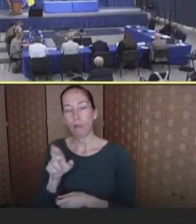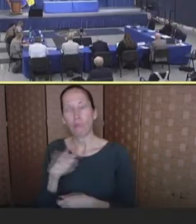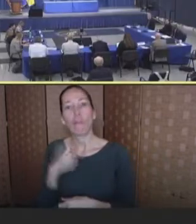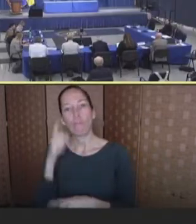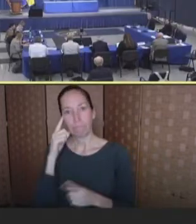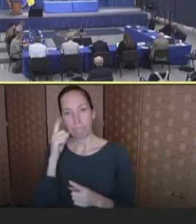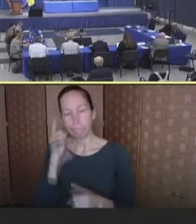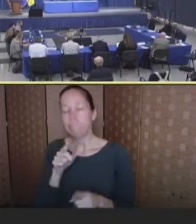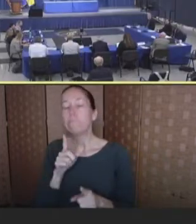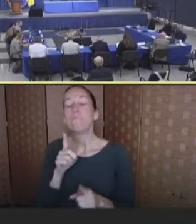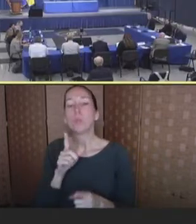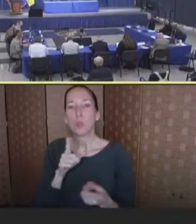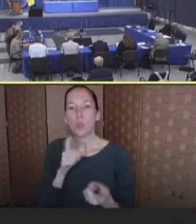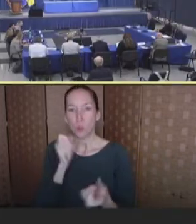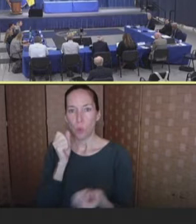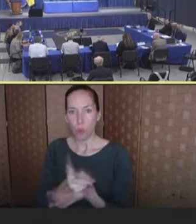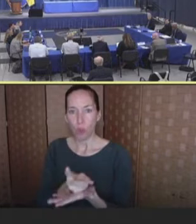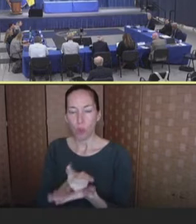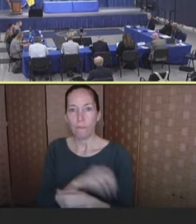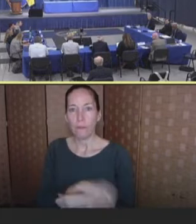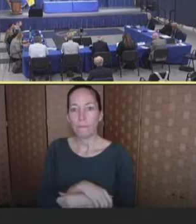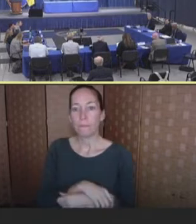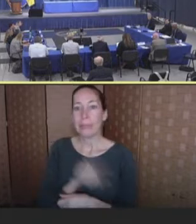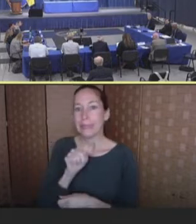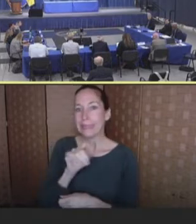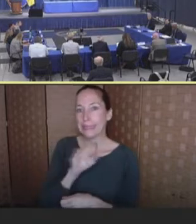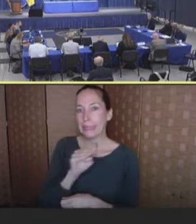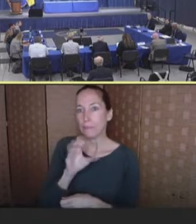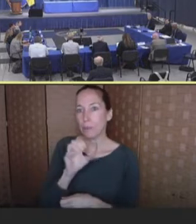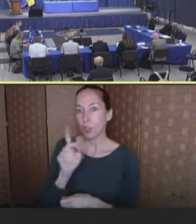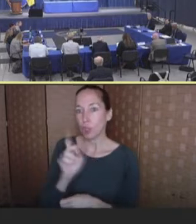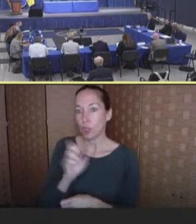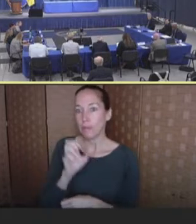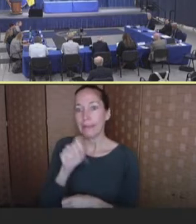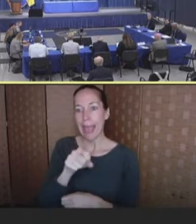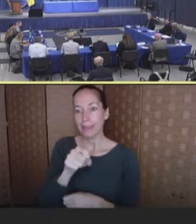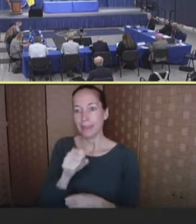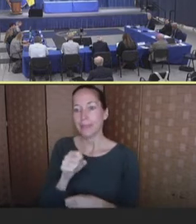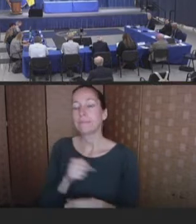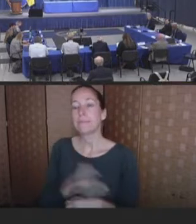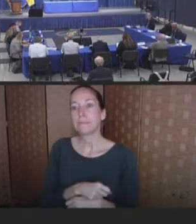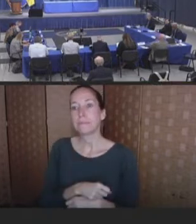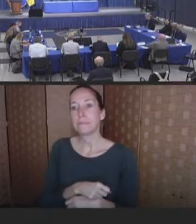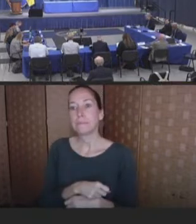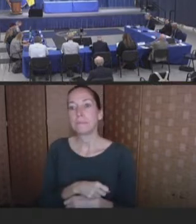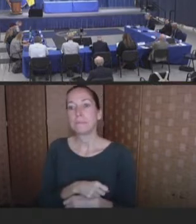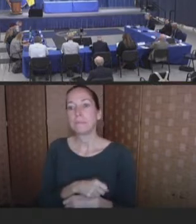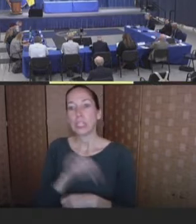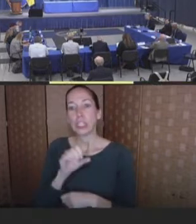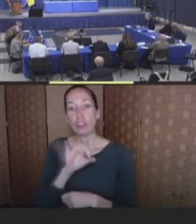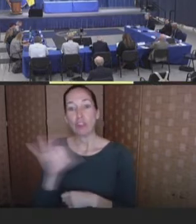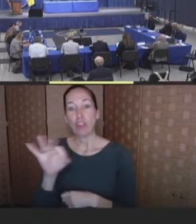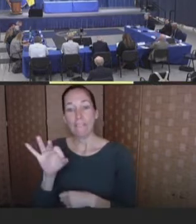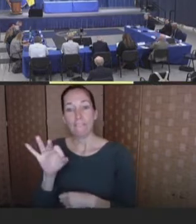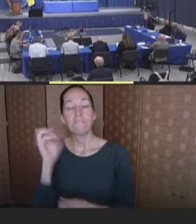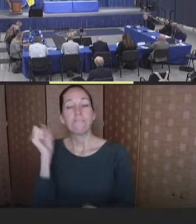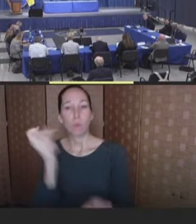Tim Cooke: Yes. Ann Aikin: Thank you. Jeff Duchin. Jeffrey Duchin: Approve. Ann Aikin: Thank you. John Dunn.